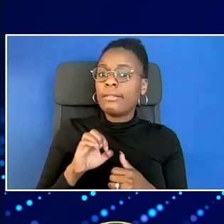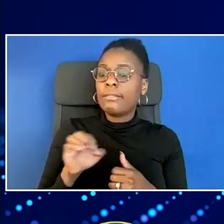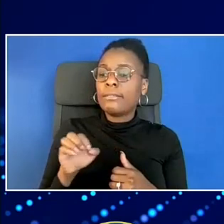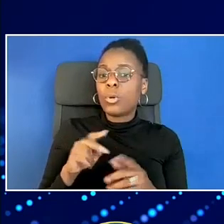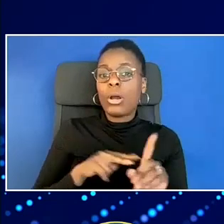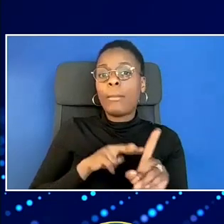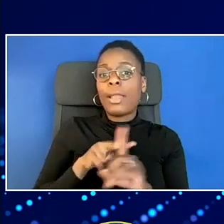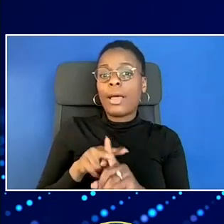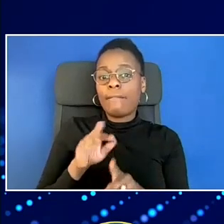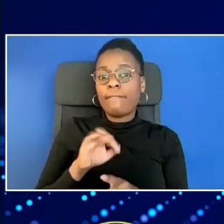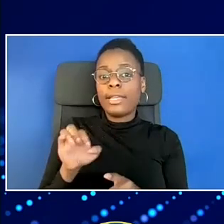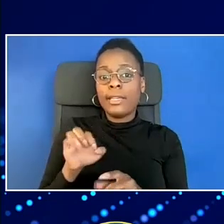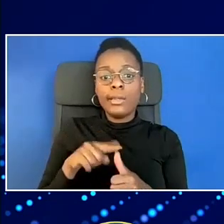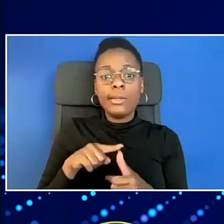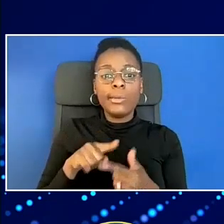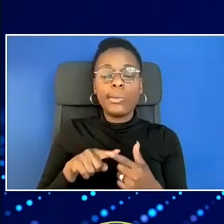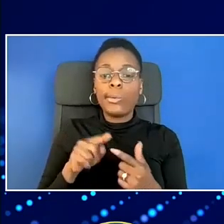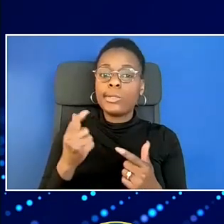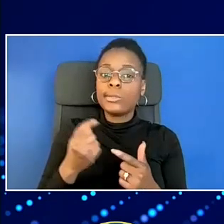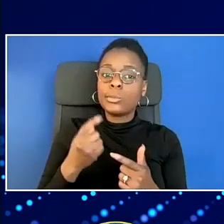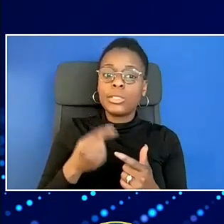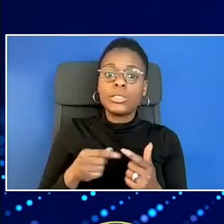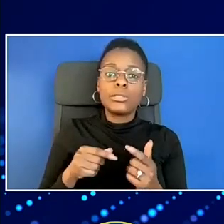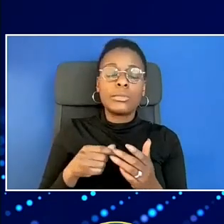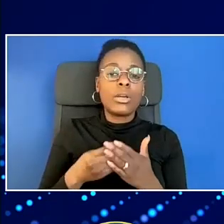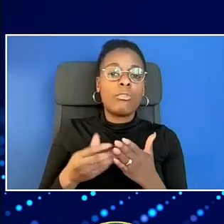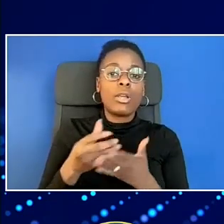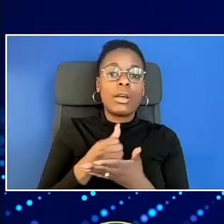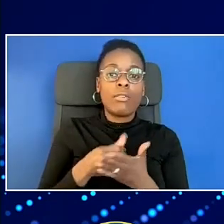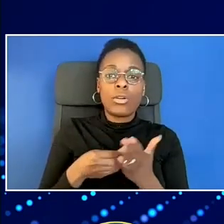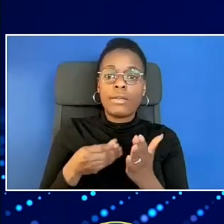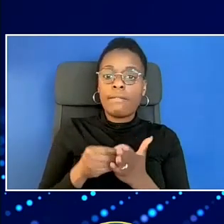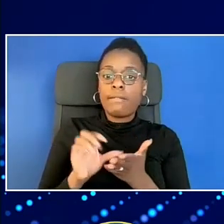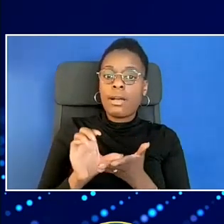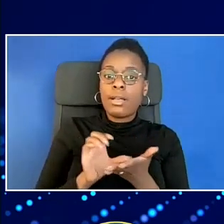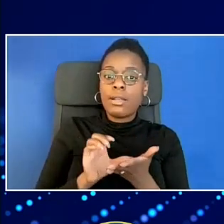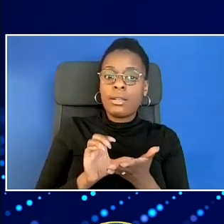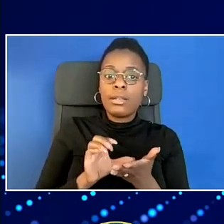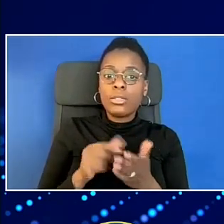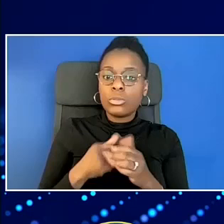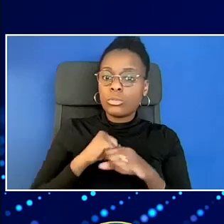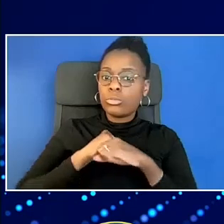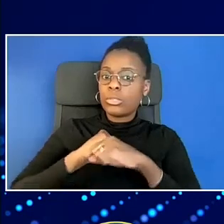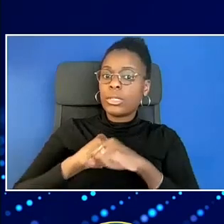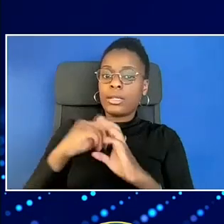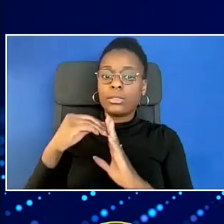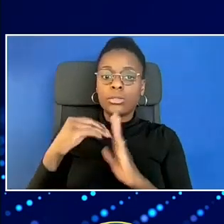recovery fund to protect their students and ensure that they have a little bit